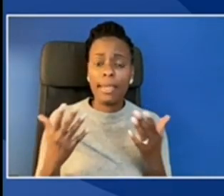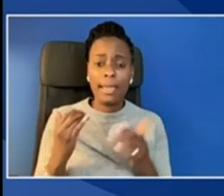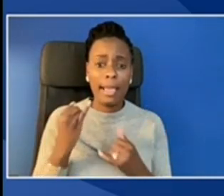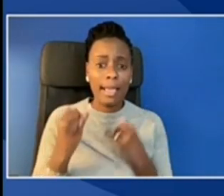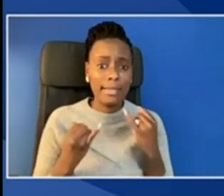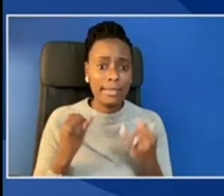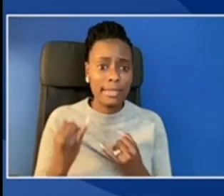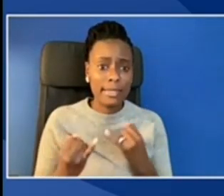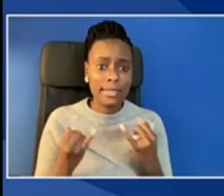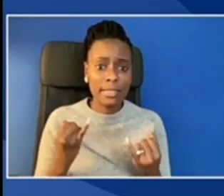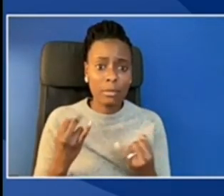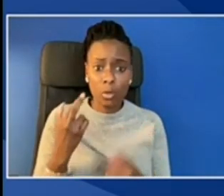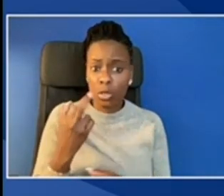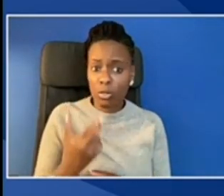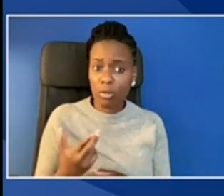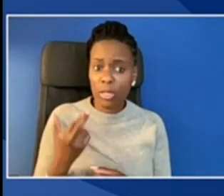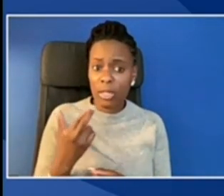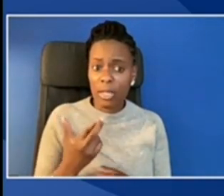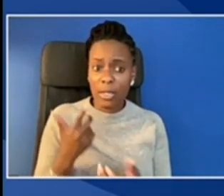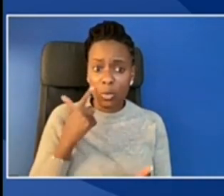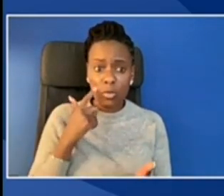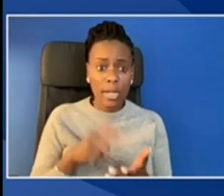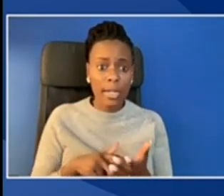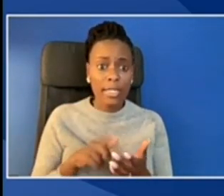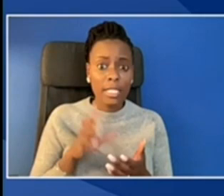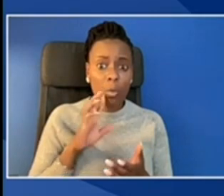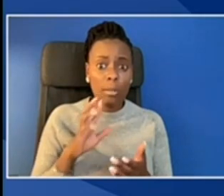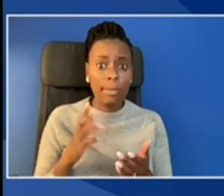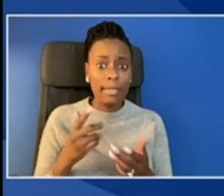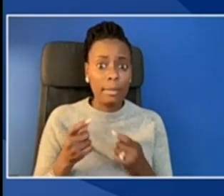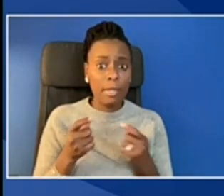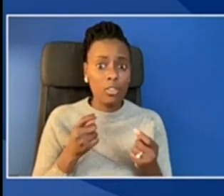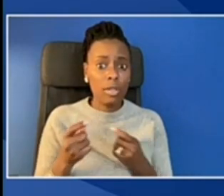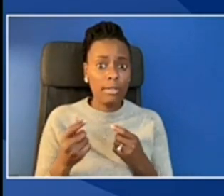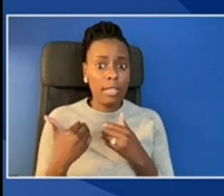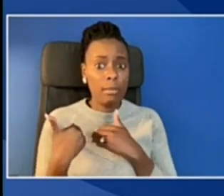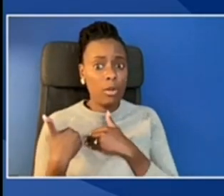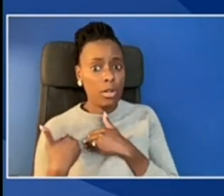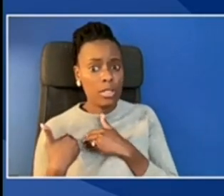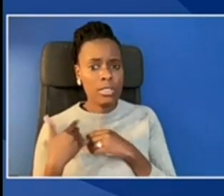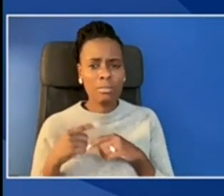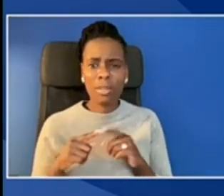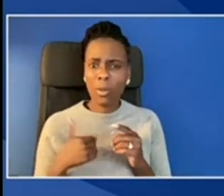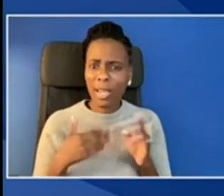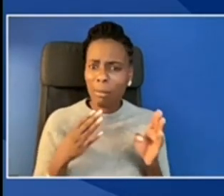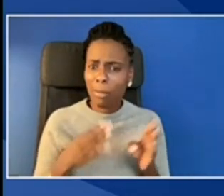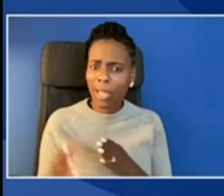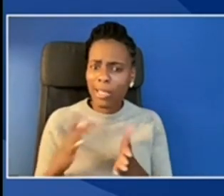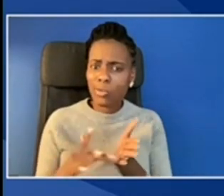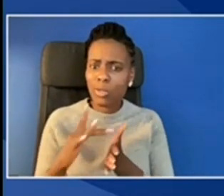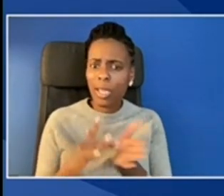administratively burdensome for the Department to carry out, but there was a plan to cancel the borrowers funding